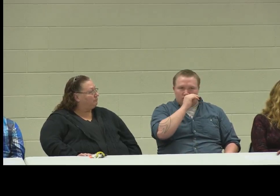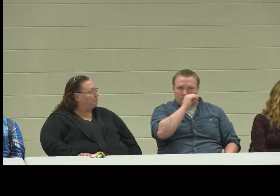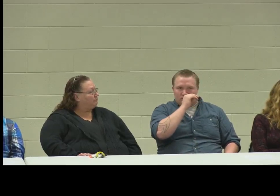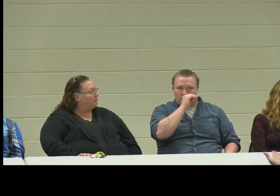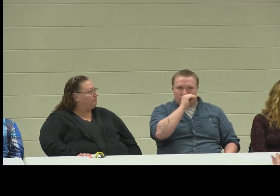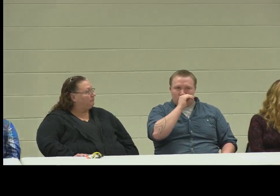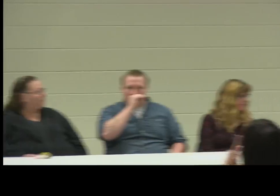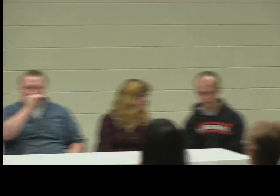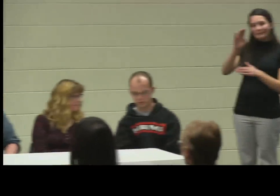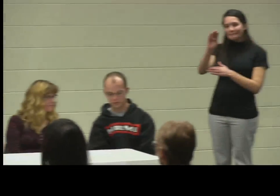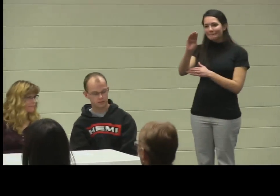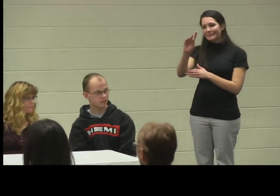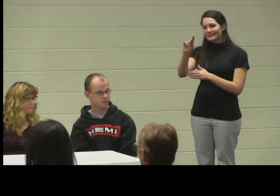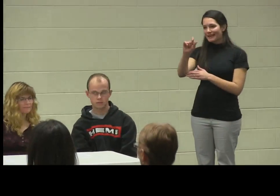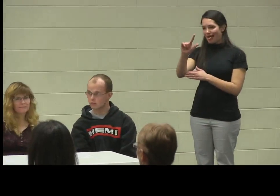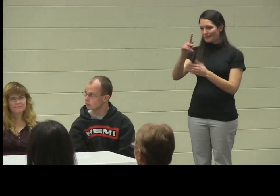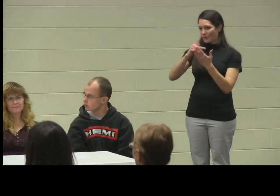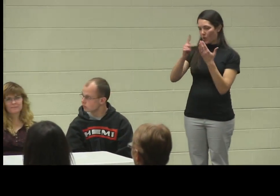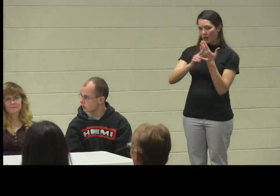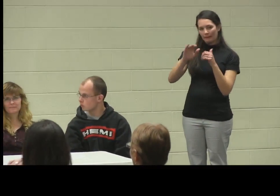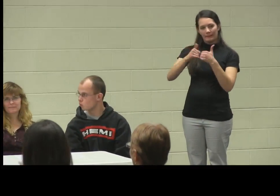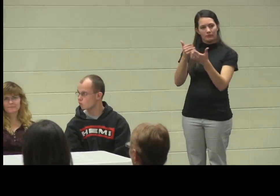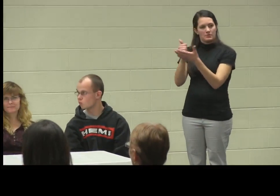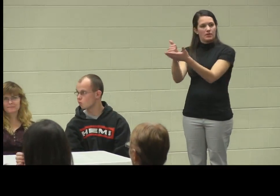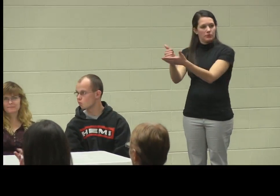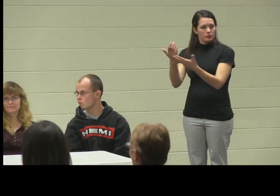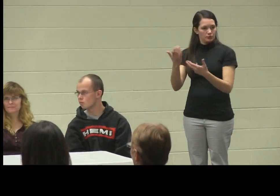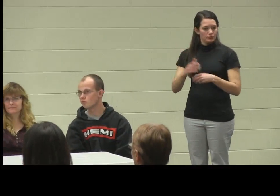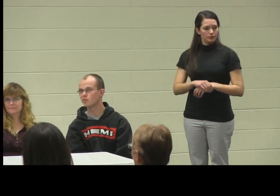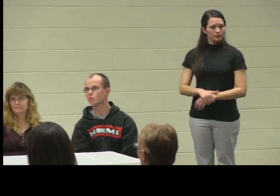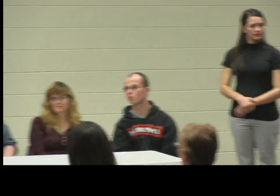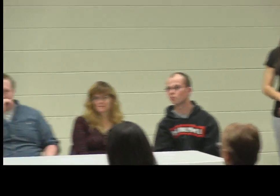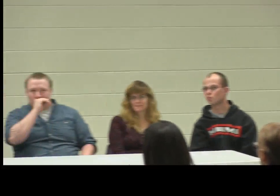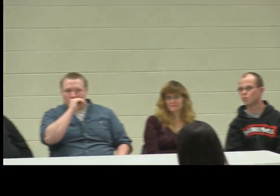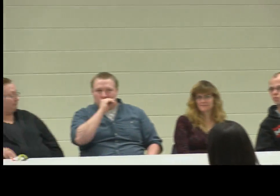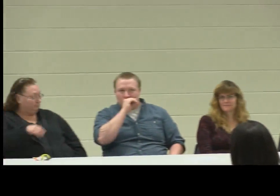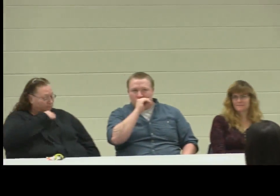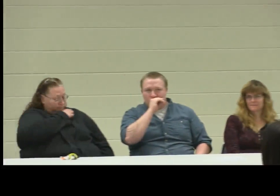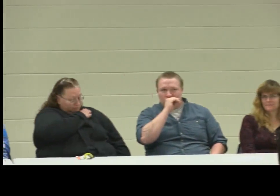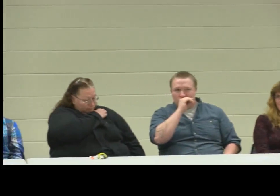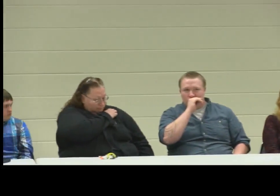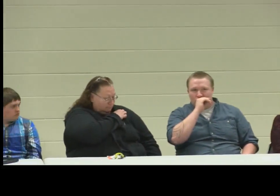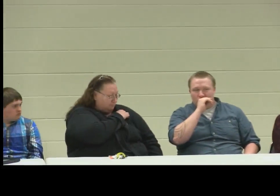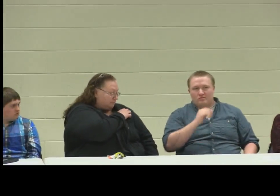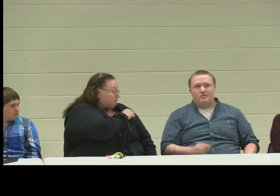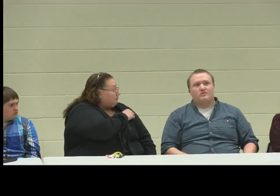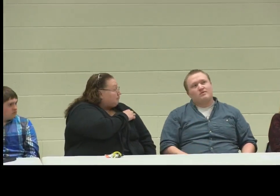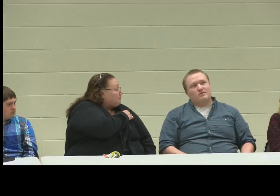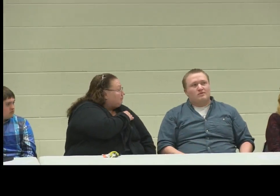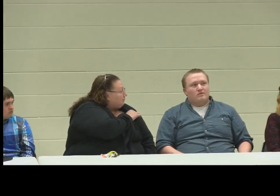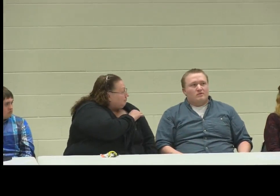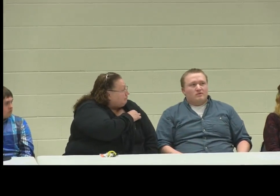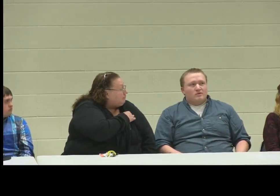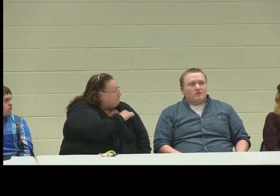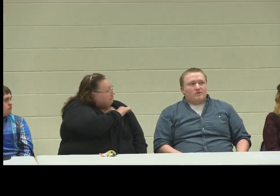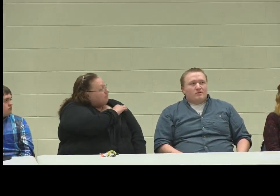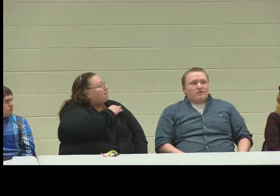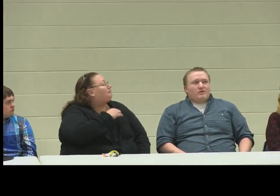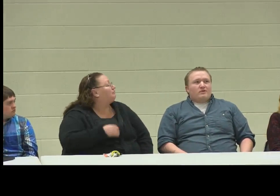the Bridges to Life Program? How did that help you?